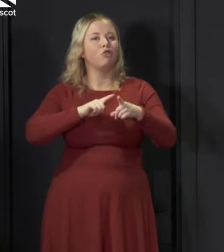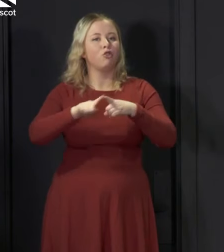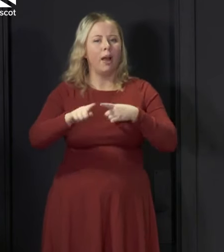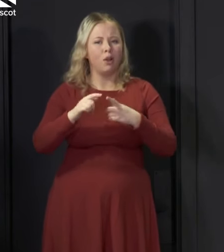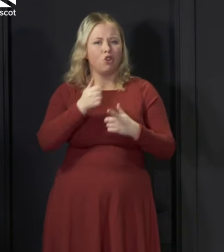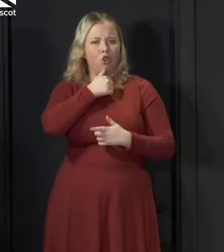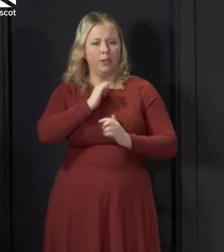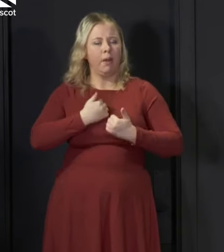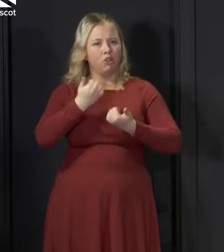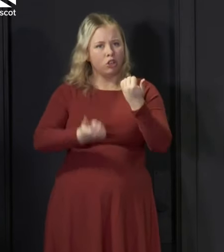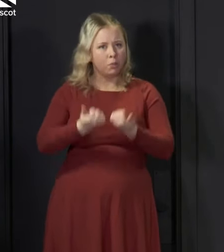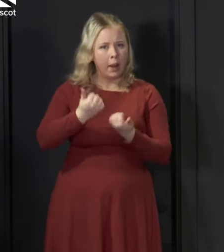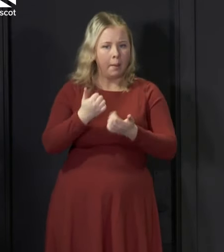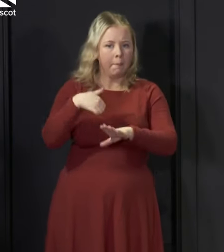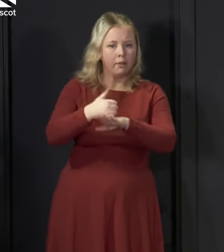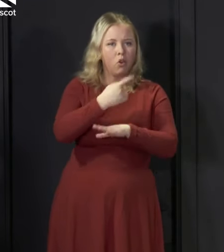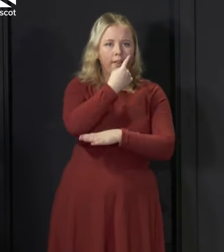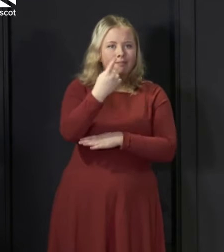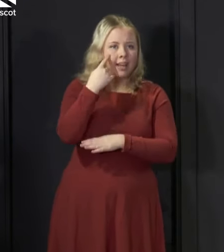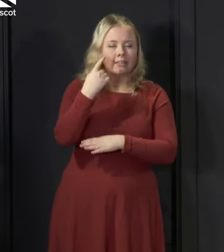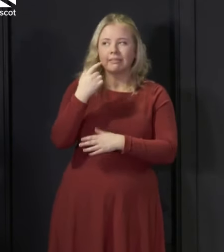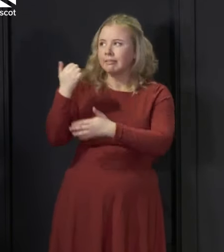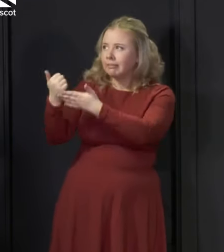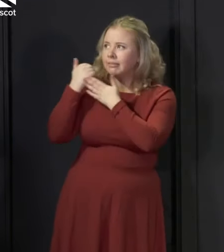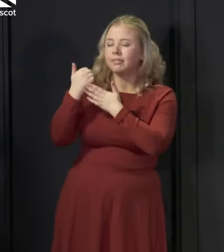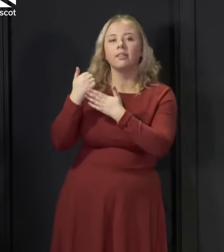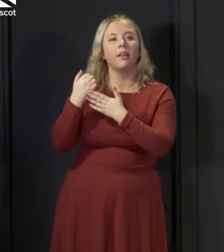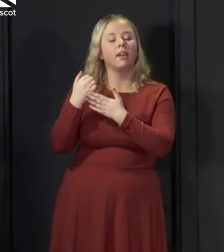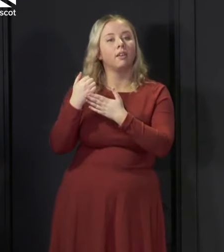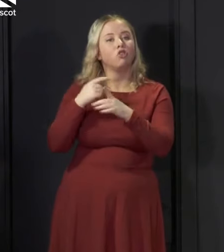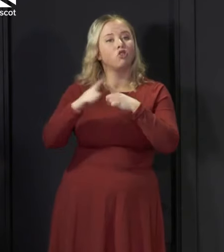advice I can get, to do the right thing for the people I serve and the people I'm accountable